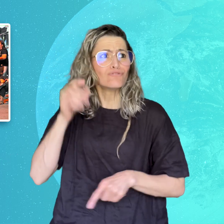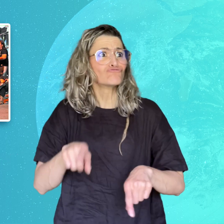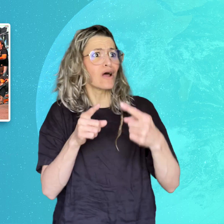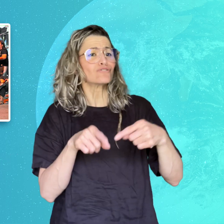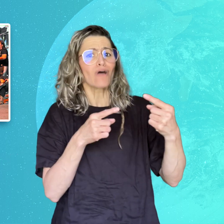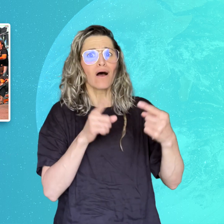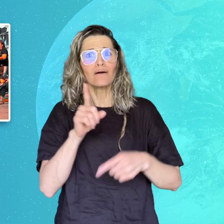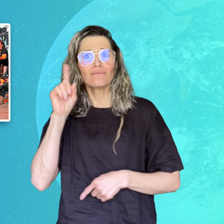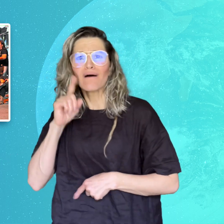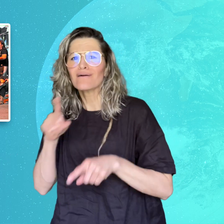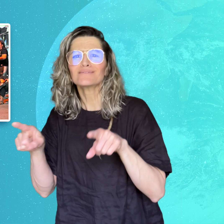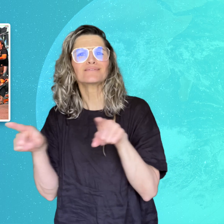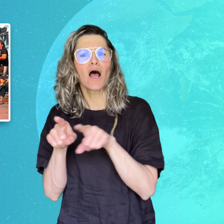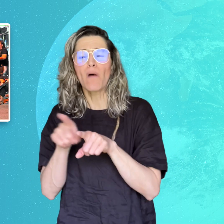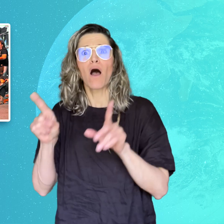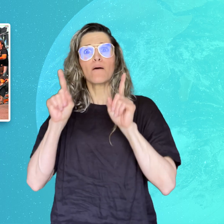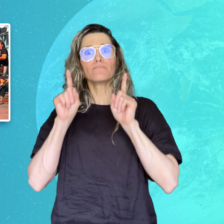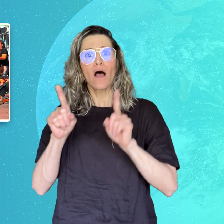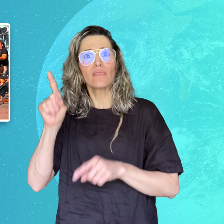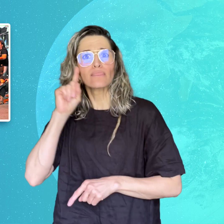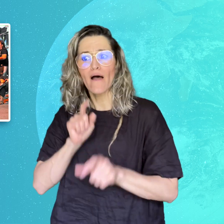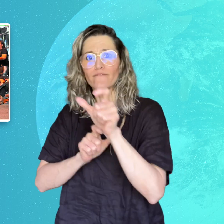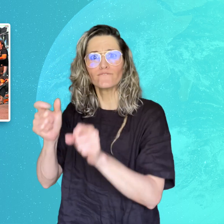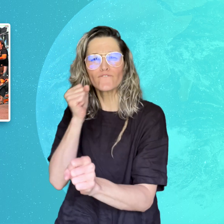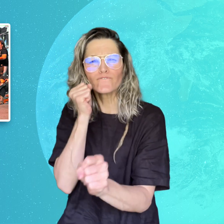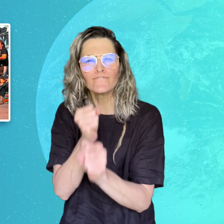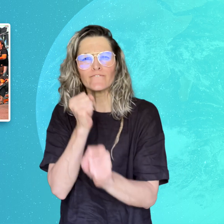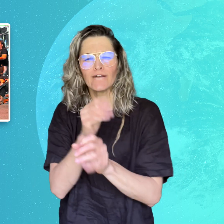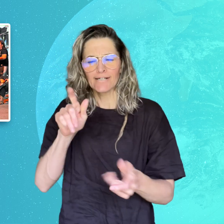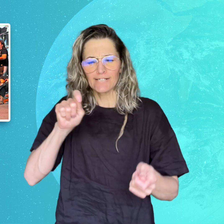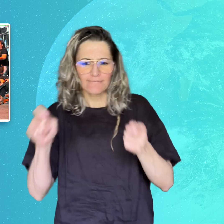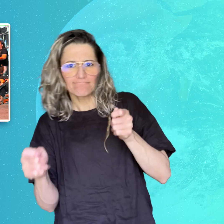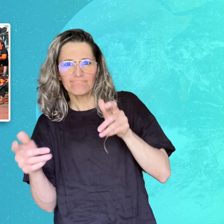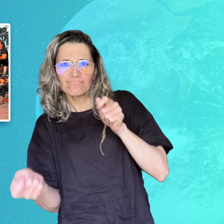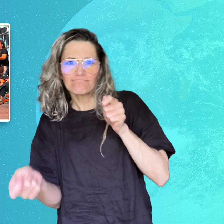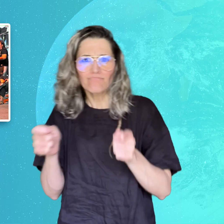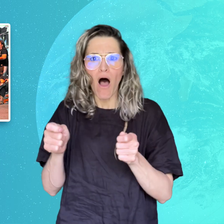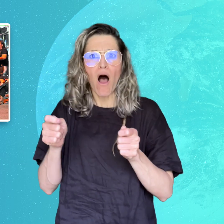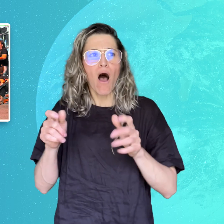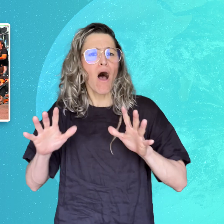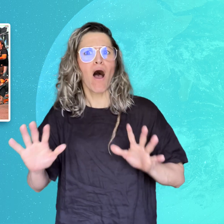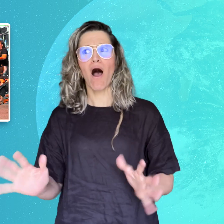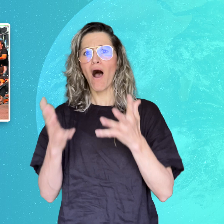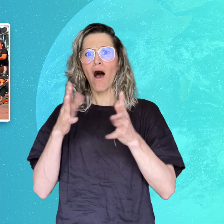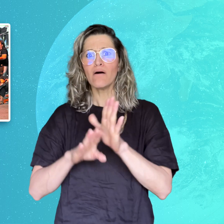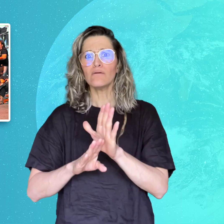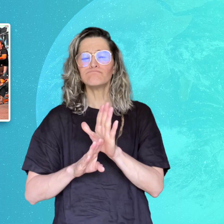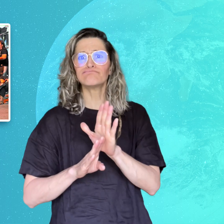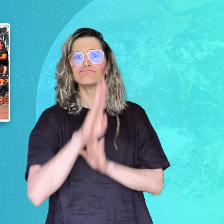Deaf workers have adapted and thrived with support